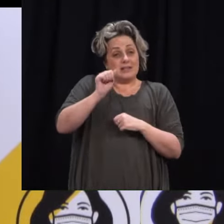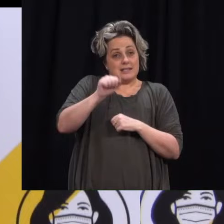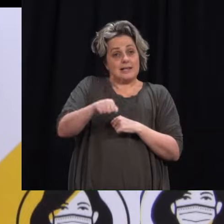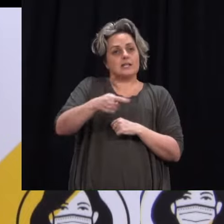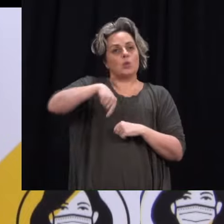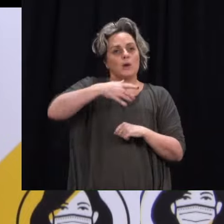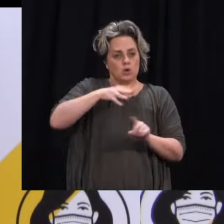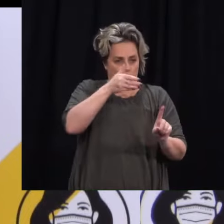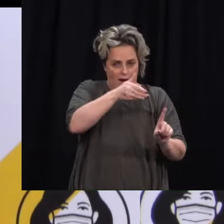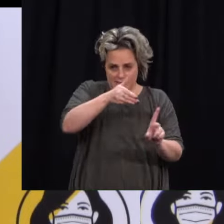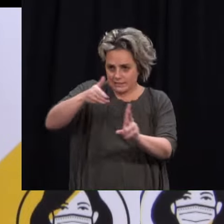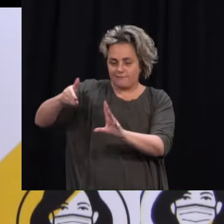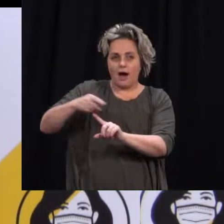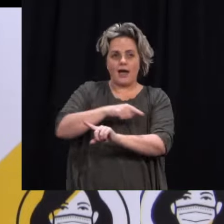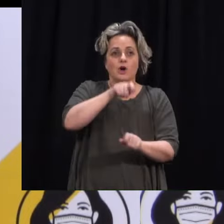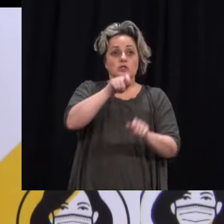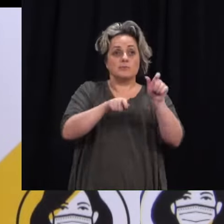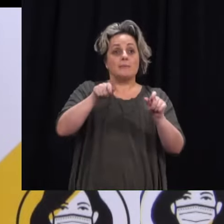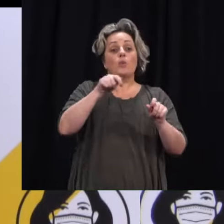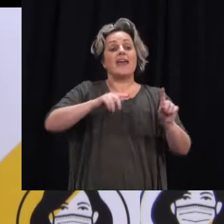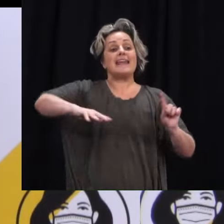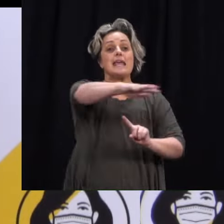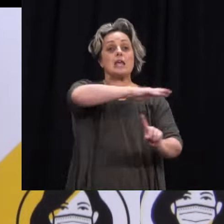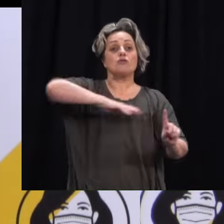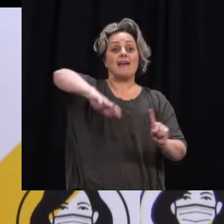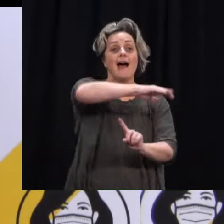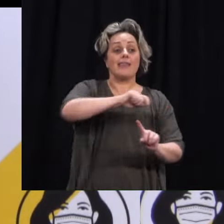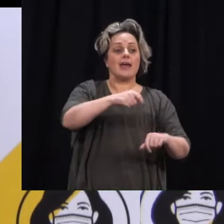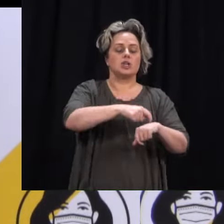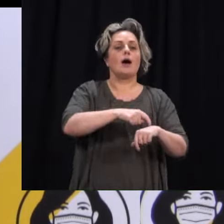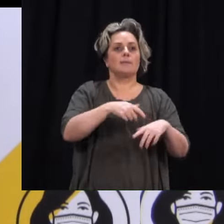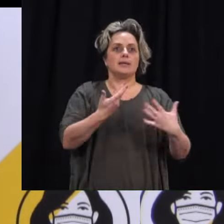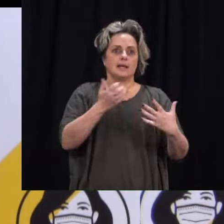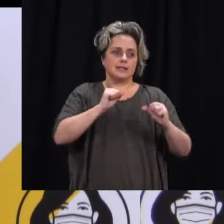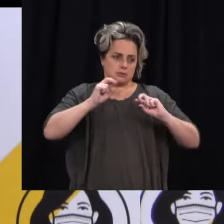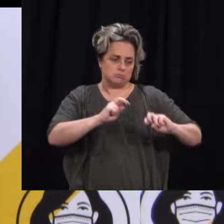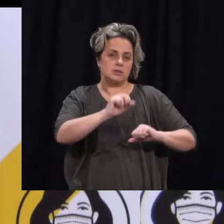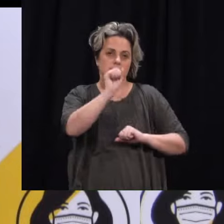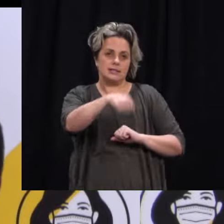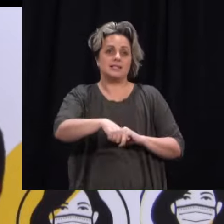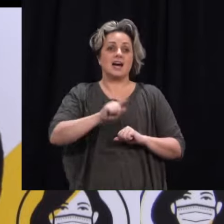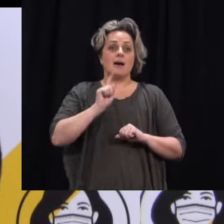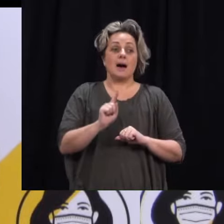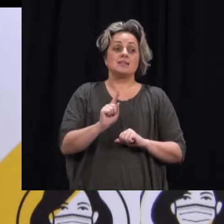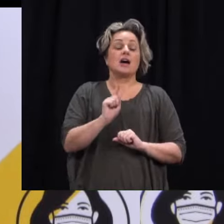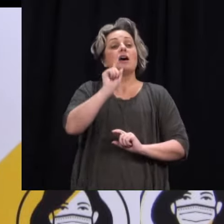actually you have run down all of the possibilities. So clearly we want to identify to